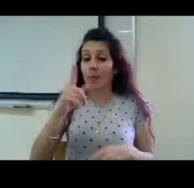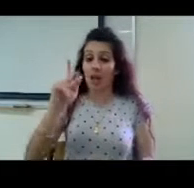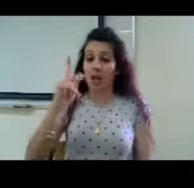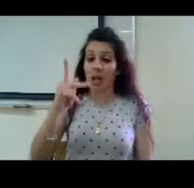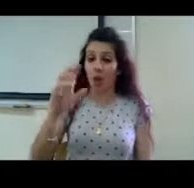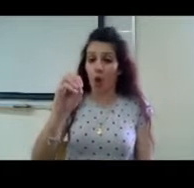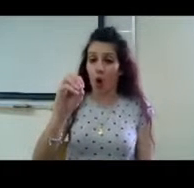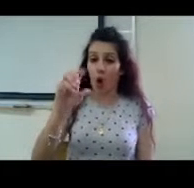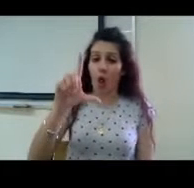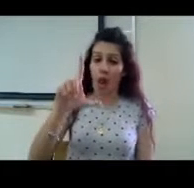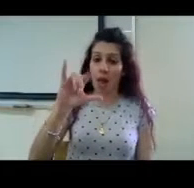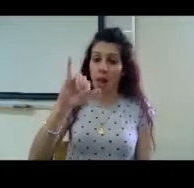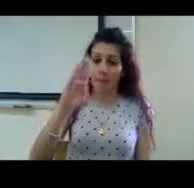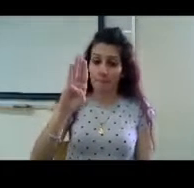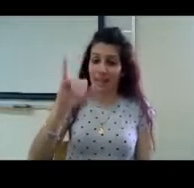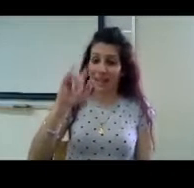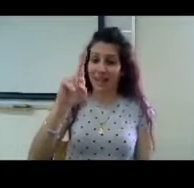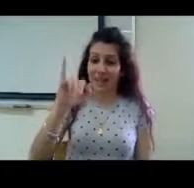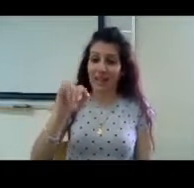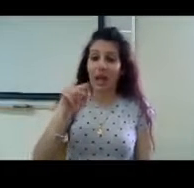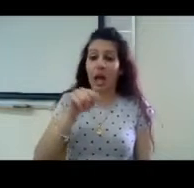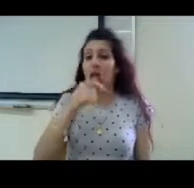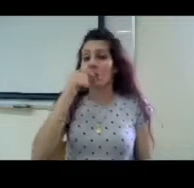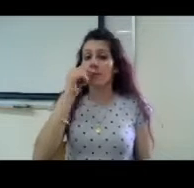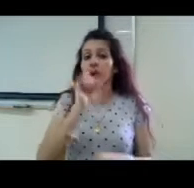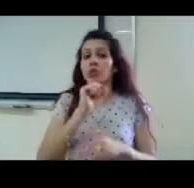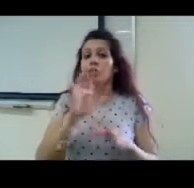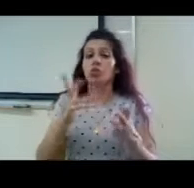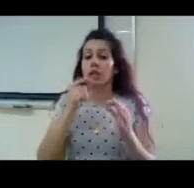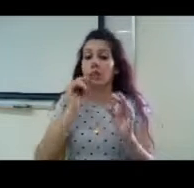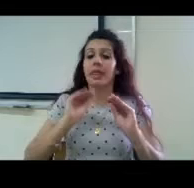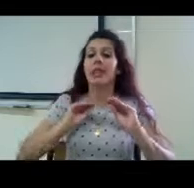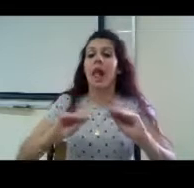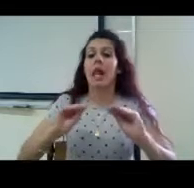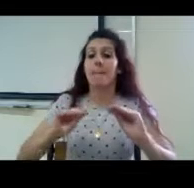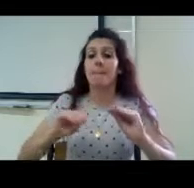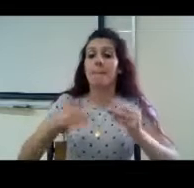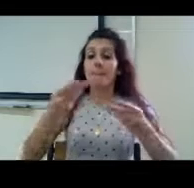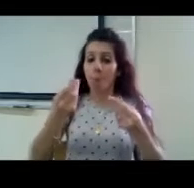designed for offline first it supports a distribution and access model that